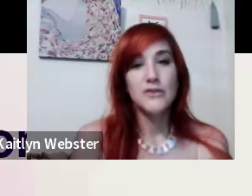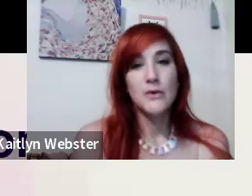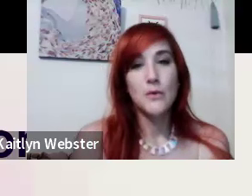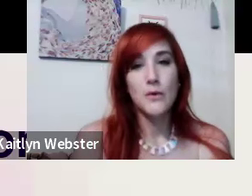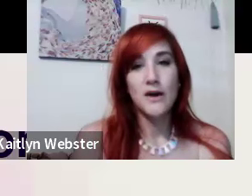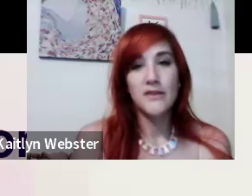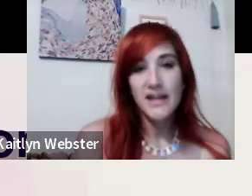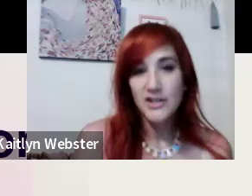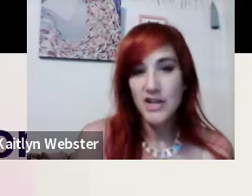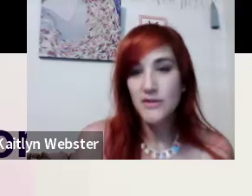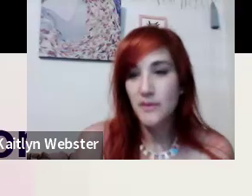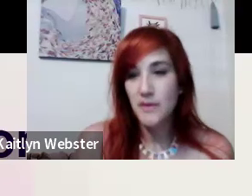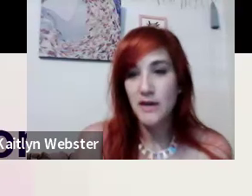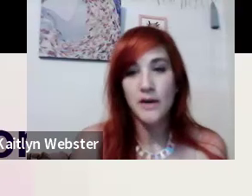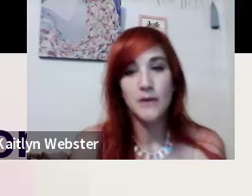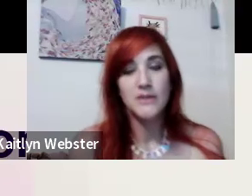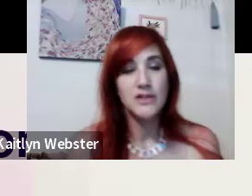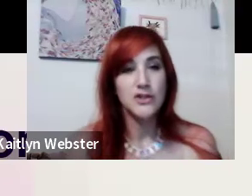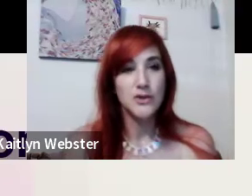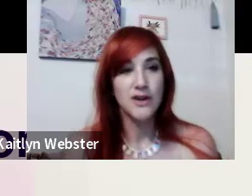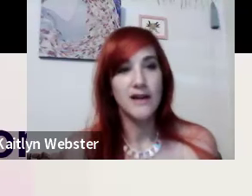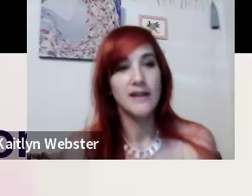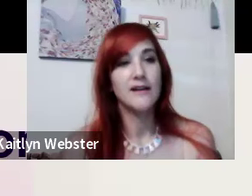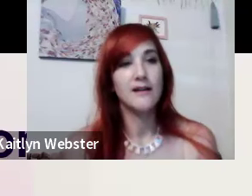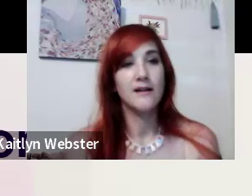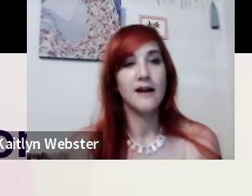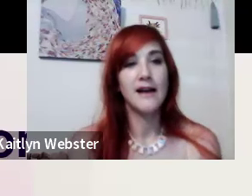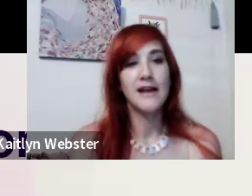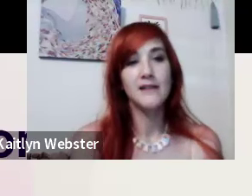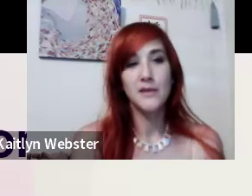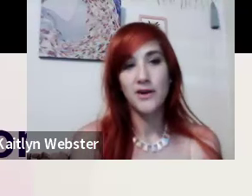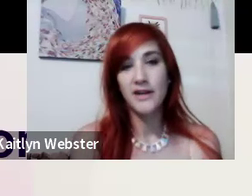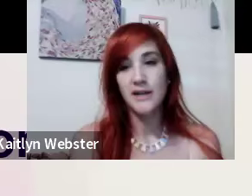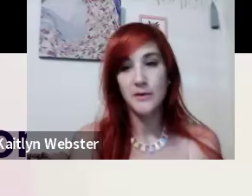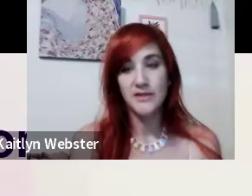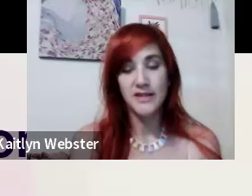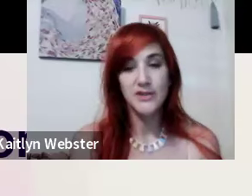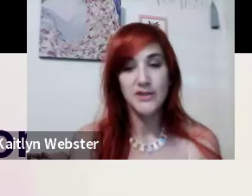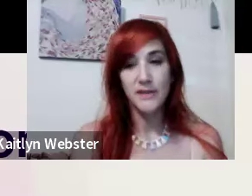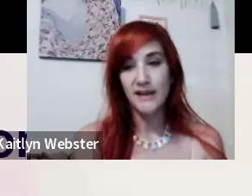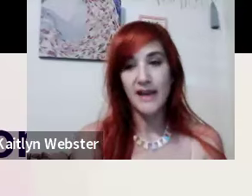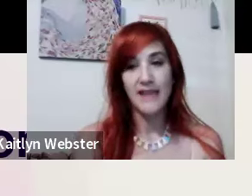So this kind of changed for me when I was in Jr. High. I had a librarian. I was extremely